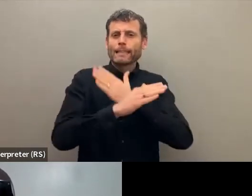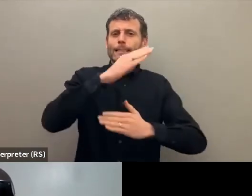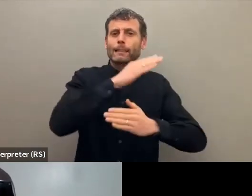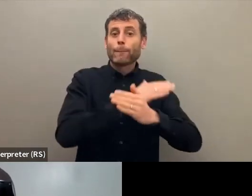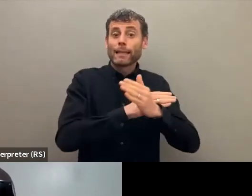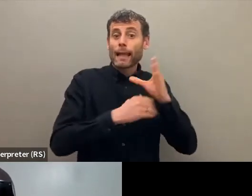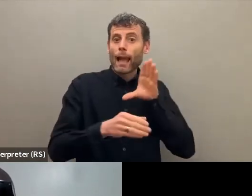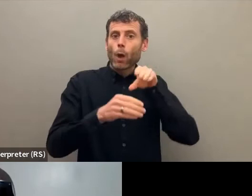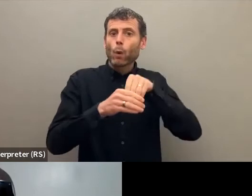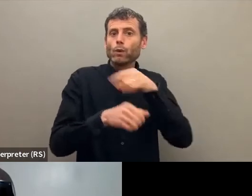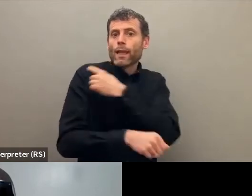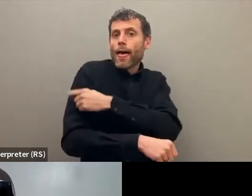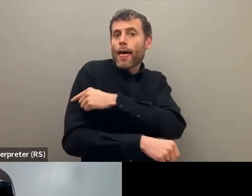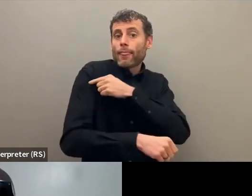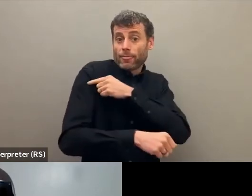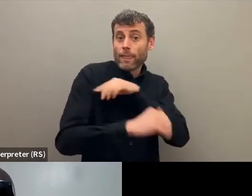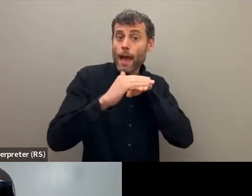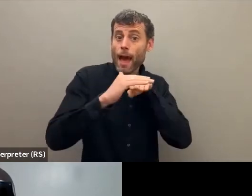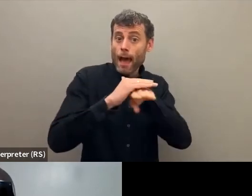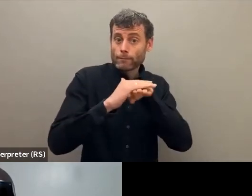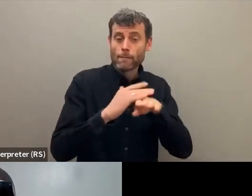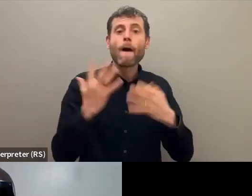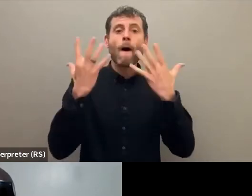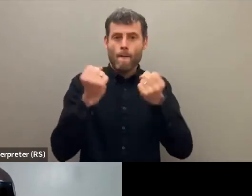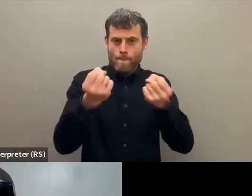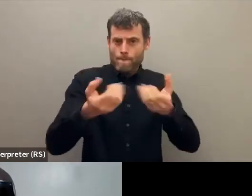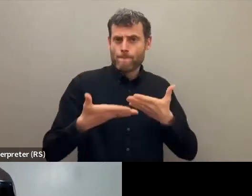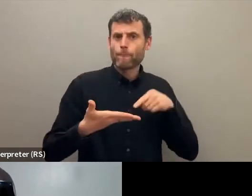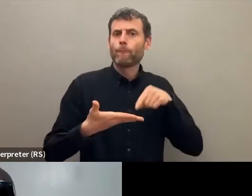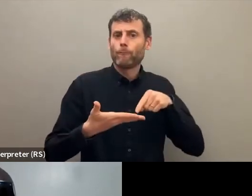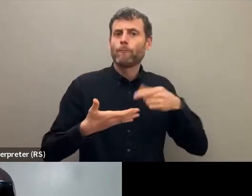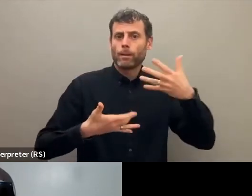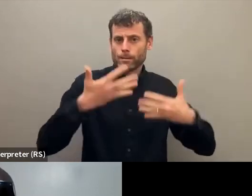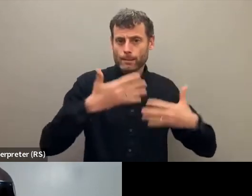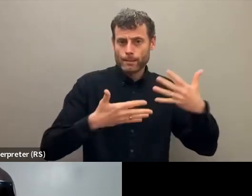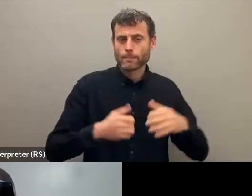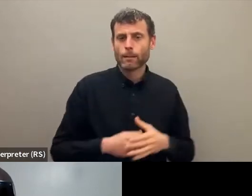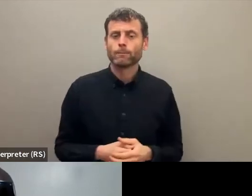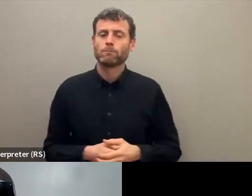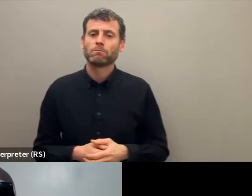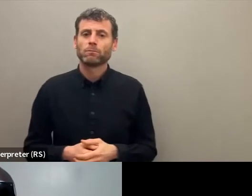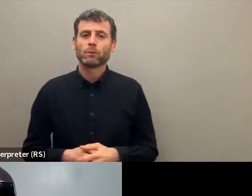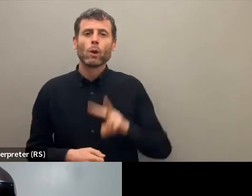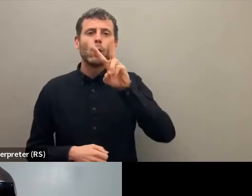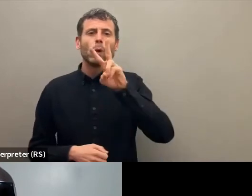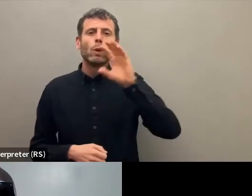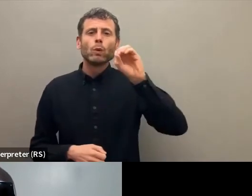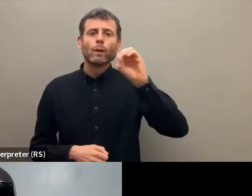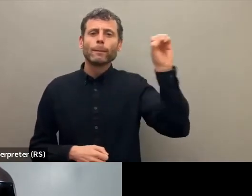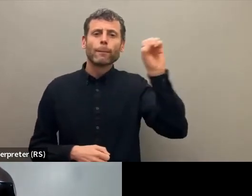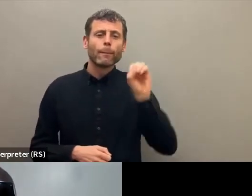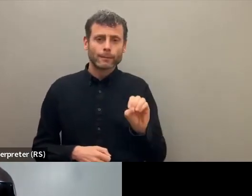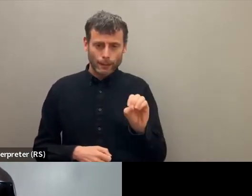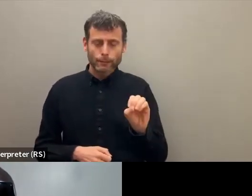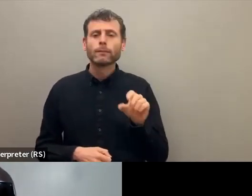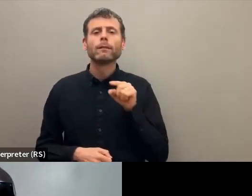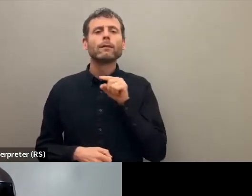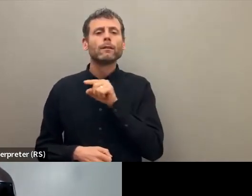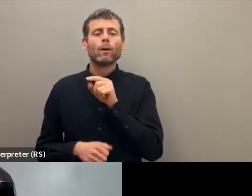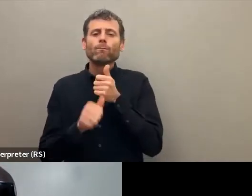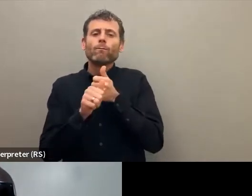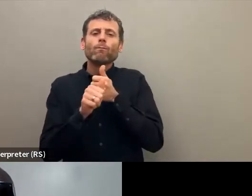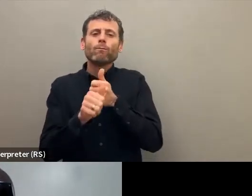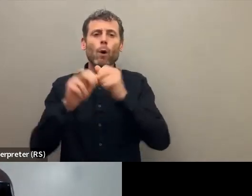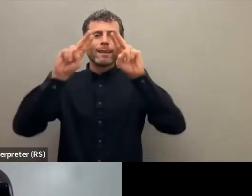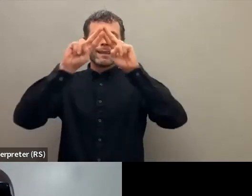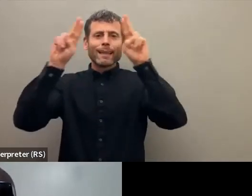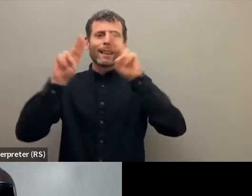Elizabeth Lockwood: Last year, the second half of last year, a mapping was carried out on the national collection of disability data from censuses and large household surveys in the region.